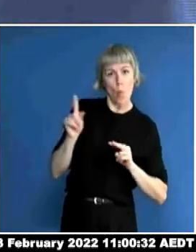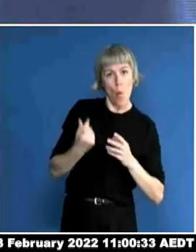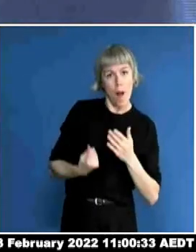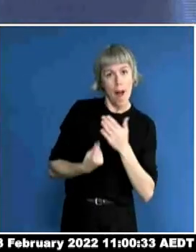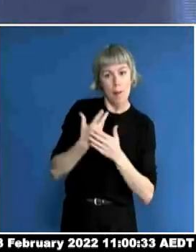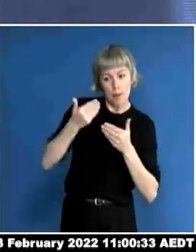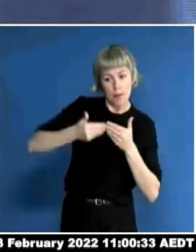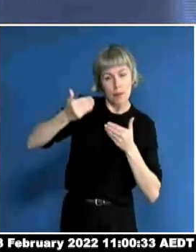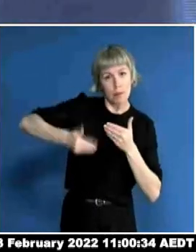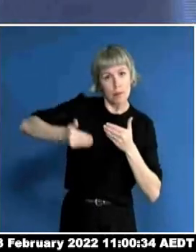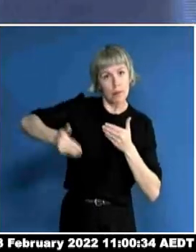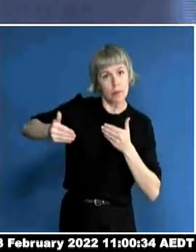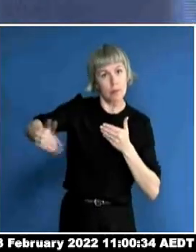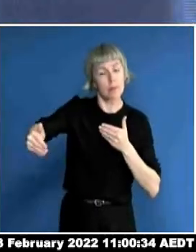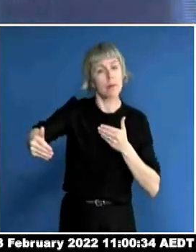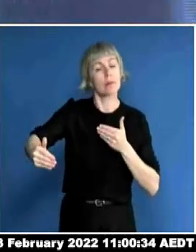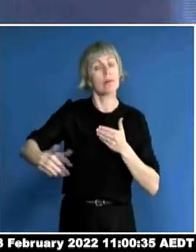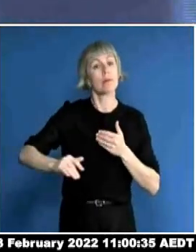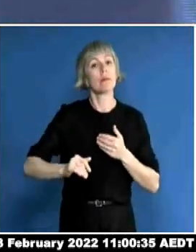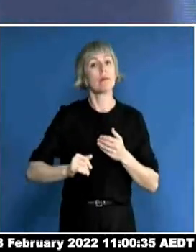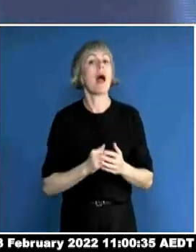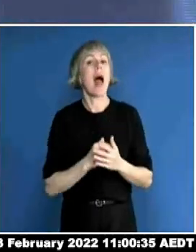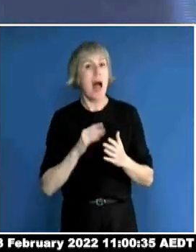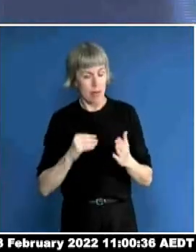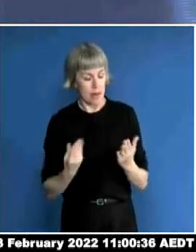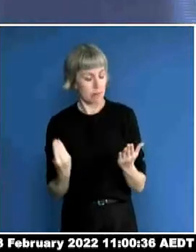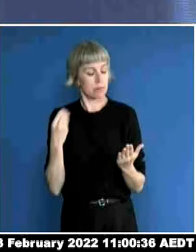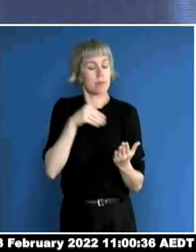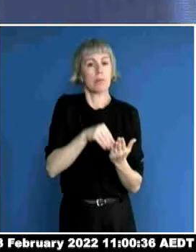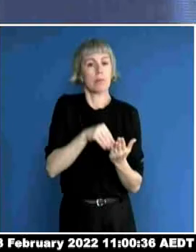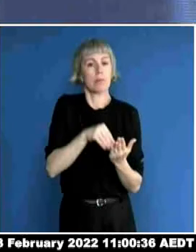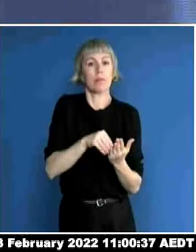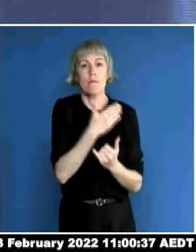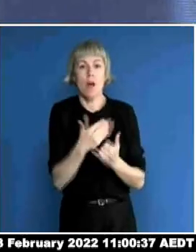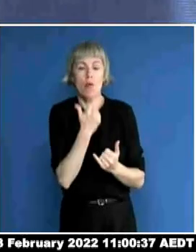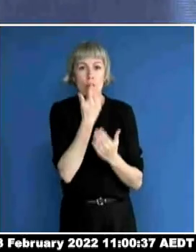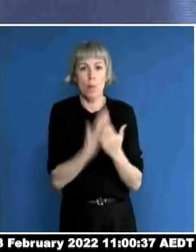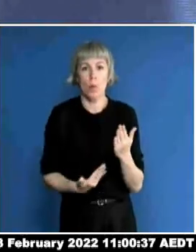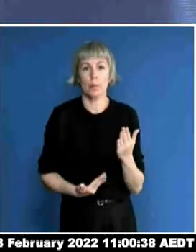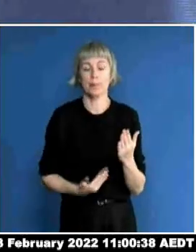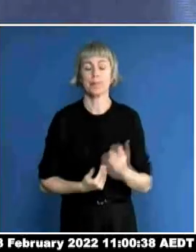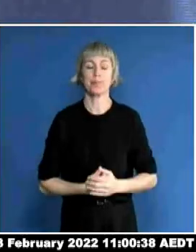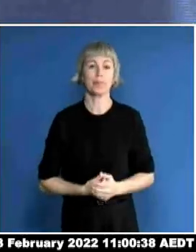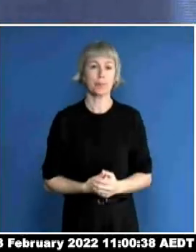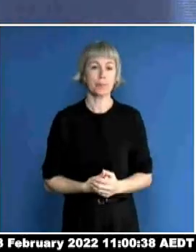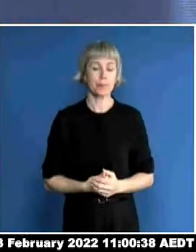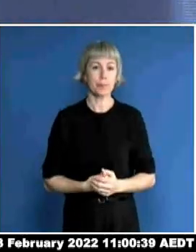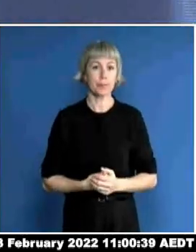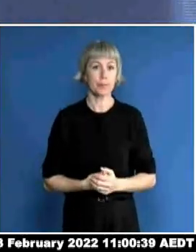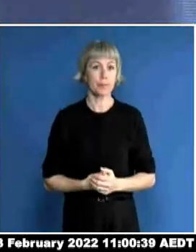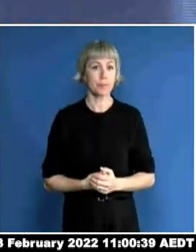I want to conclude by just reminding people following this hearing that sometimes